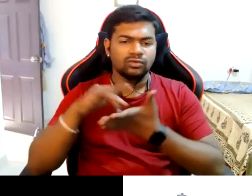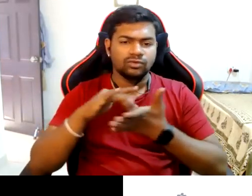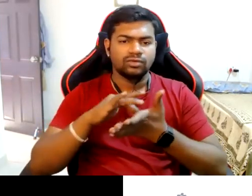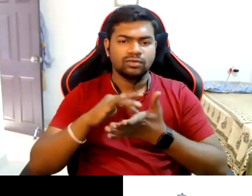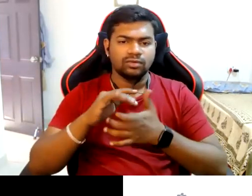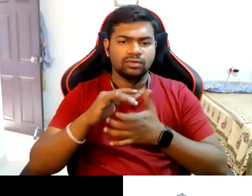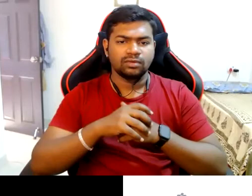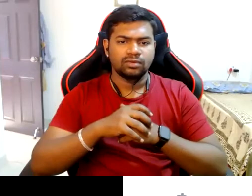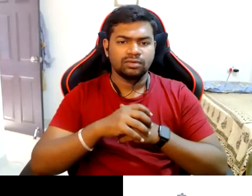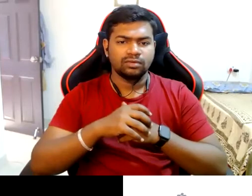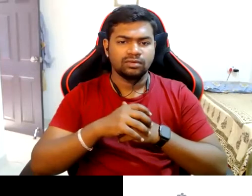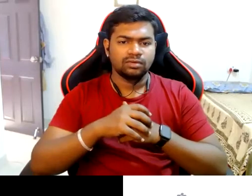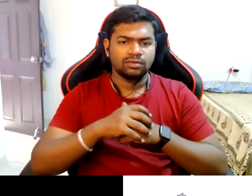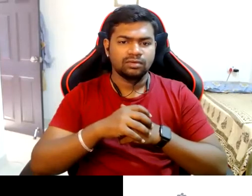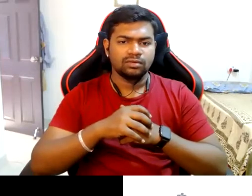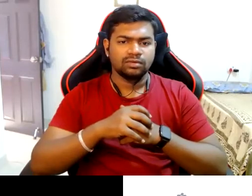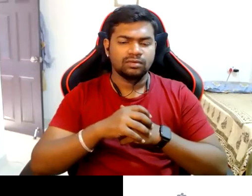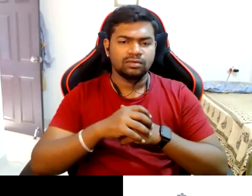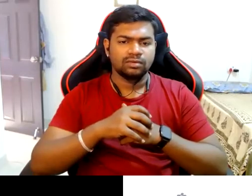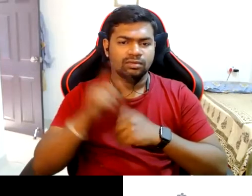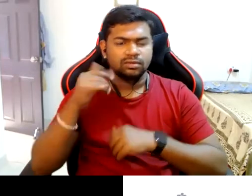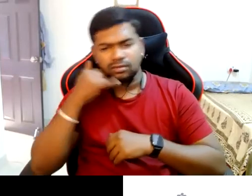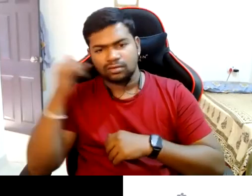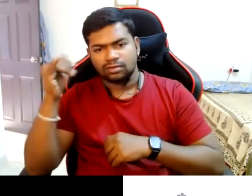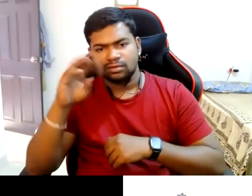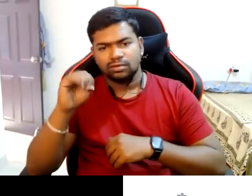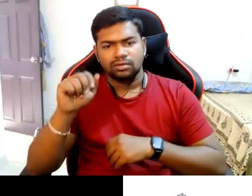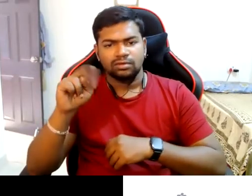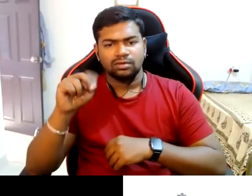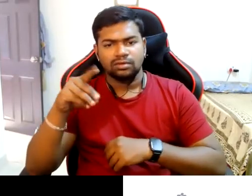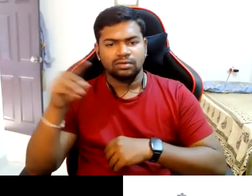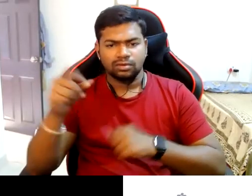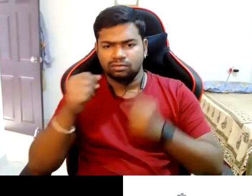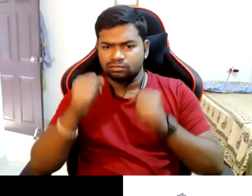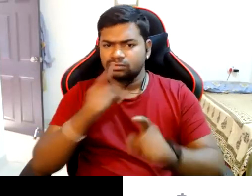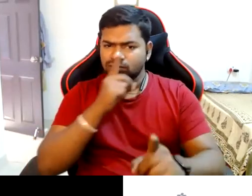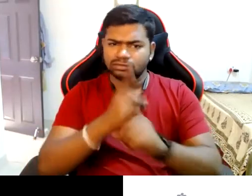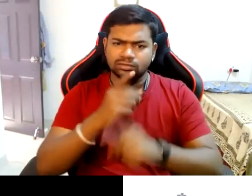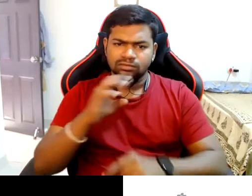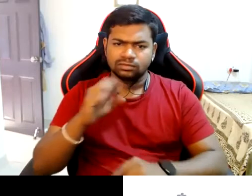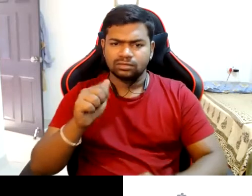HR was like. the person on phone is Sandeep the person in front of me is Sandeep.